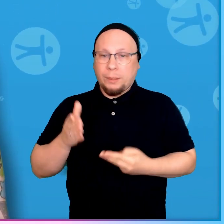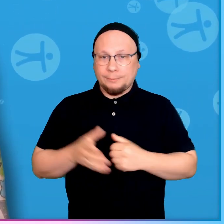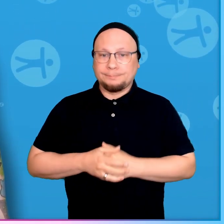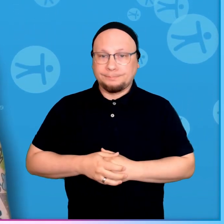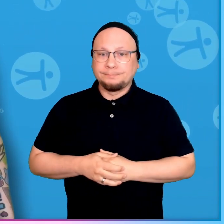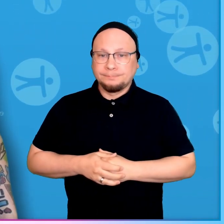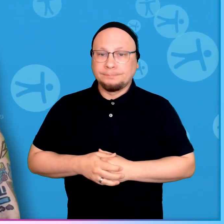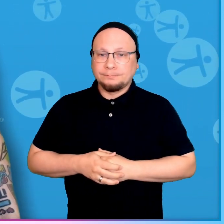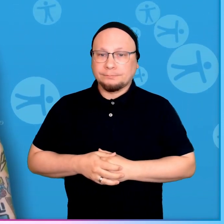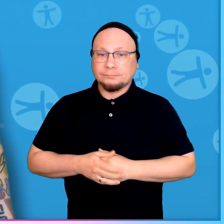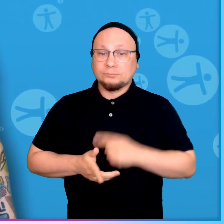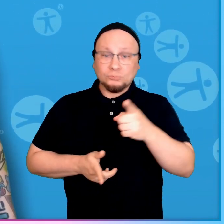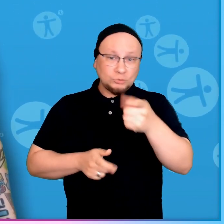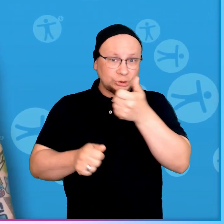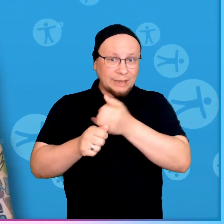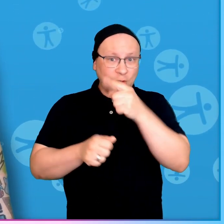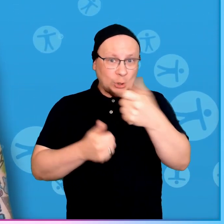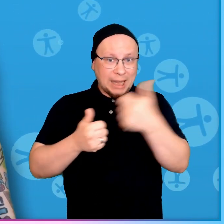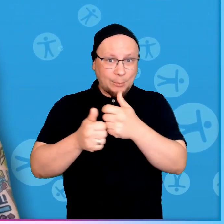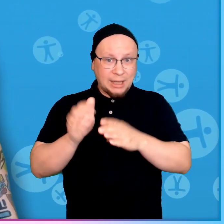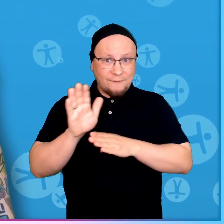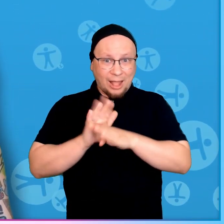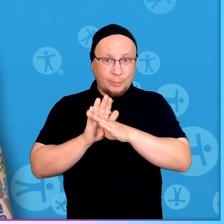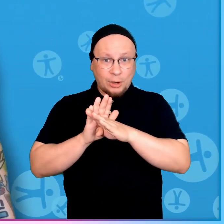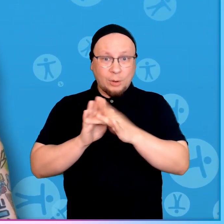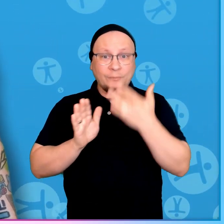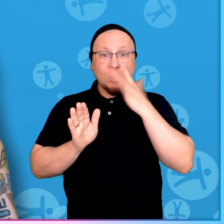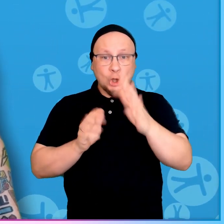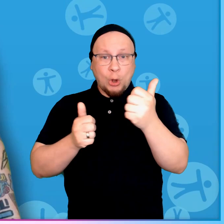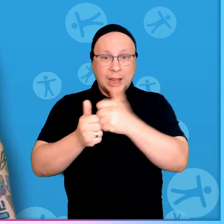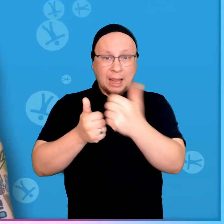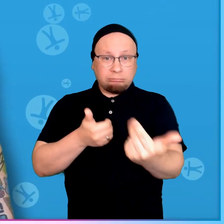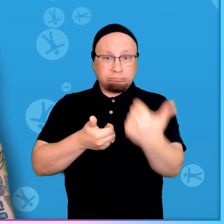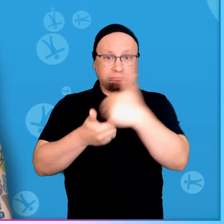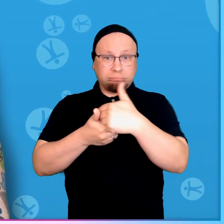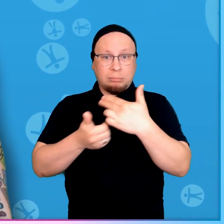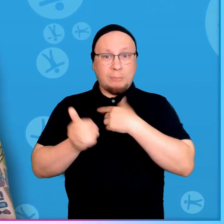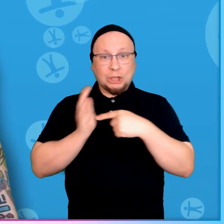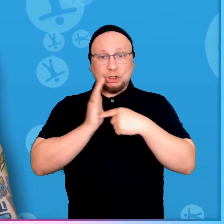If you’re a developer who would be interested in featuring in the Access-Ability Winter Showcase,